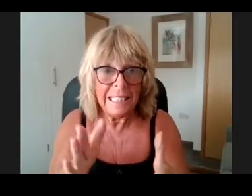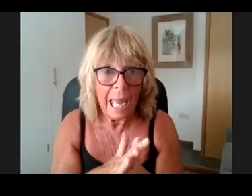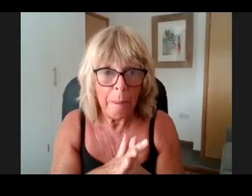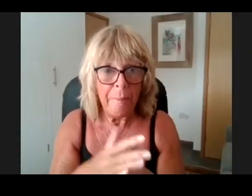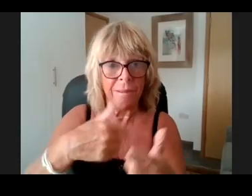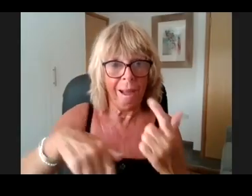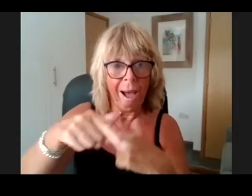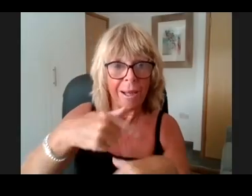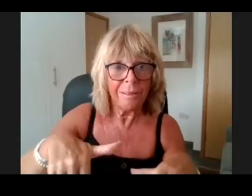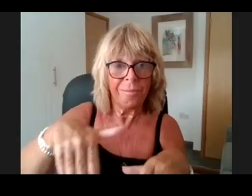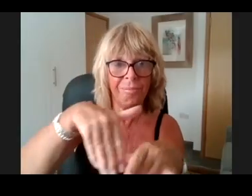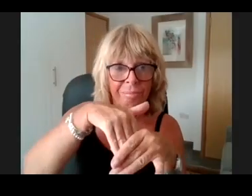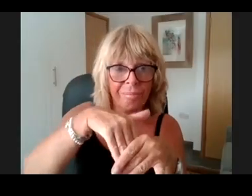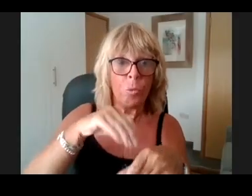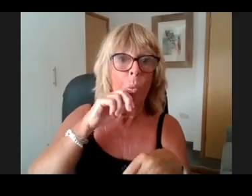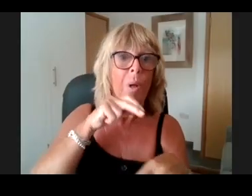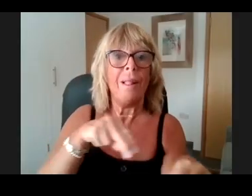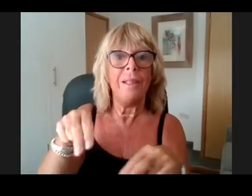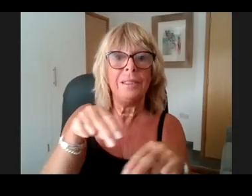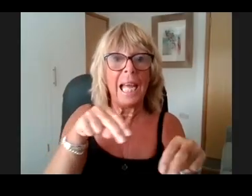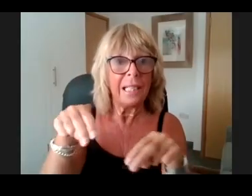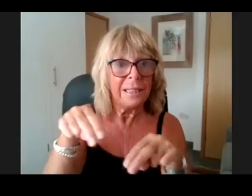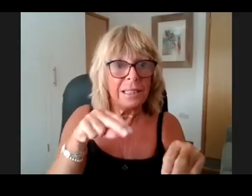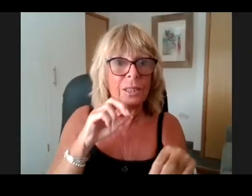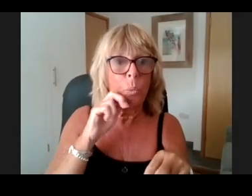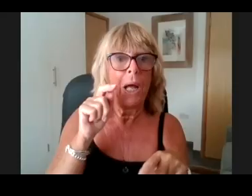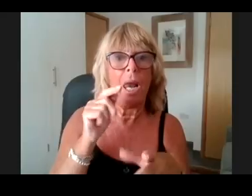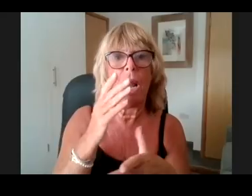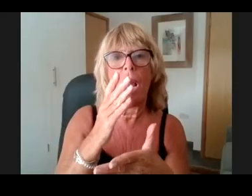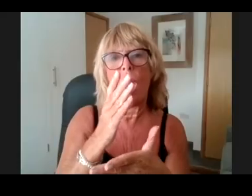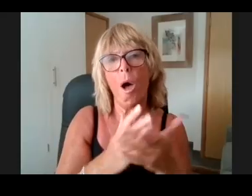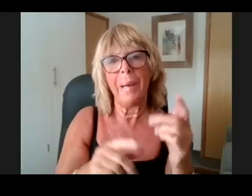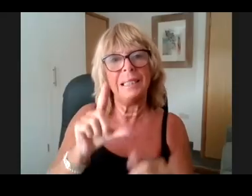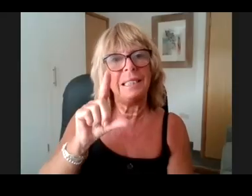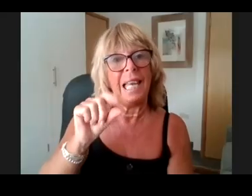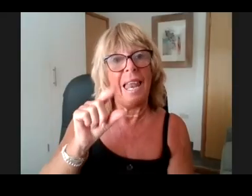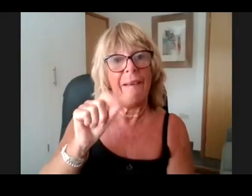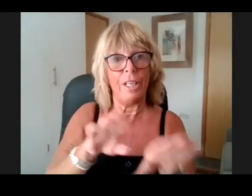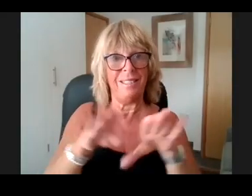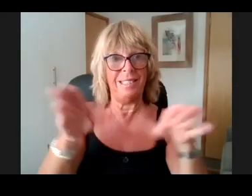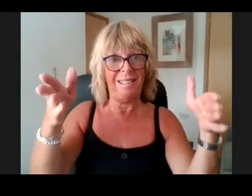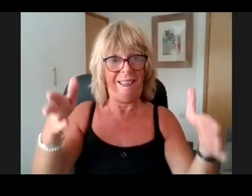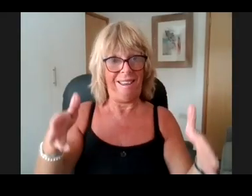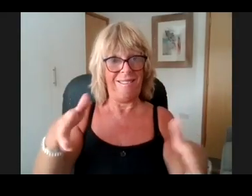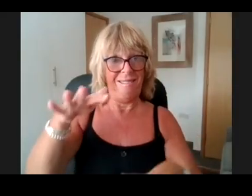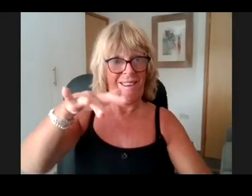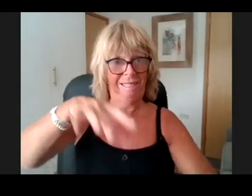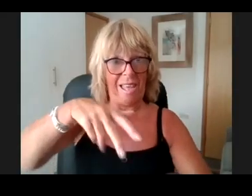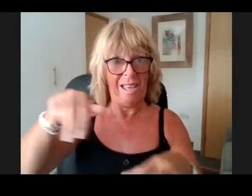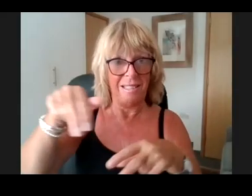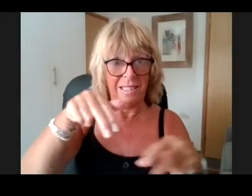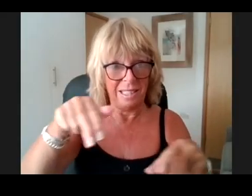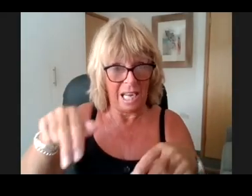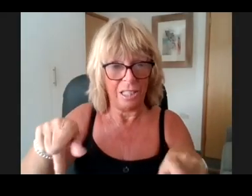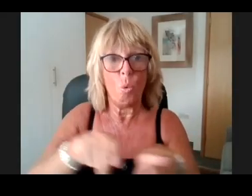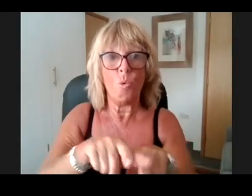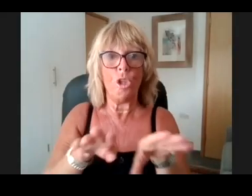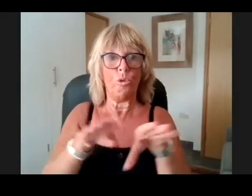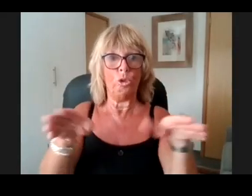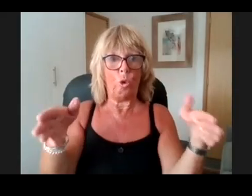we're going to be dancing um at 11:35 on the stage and we'll also have a stall with artwork